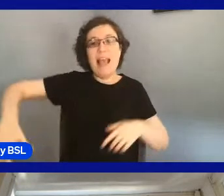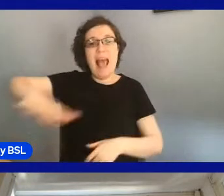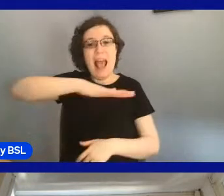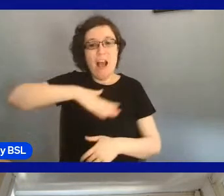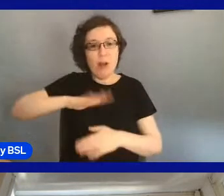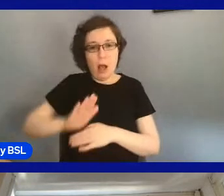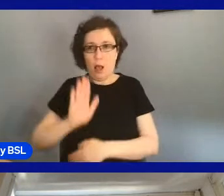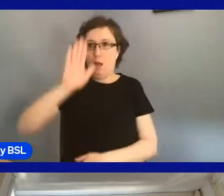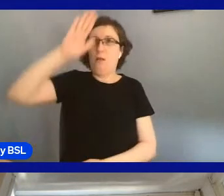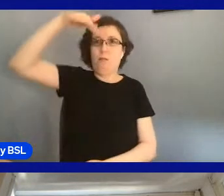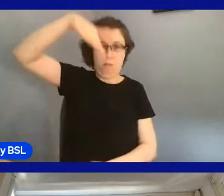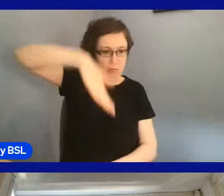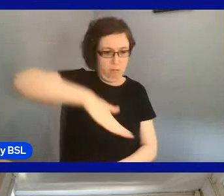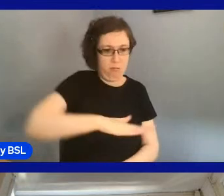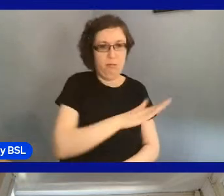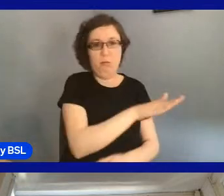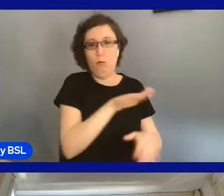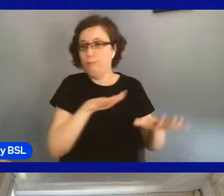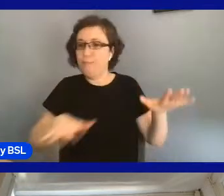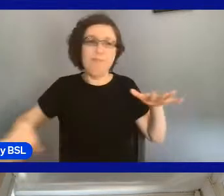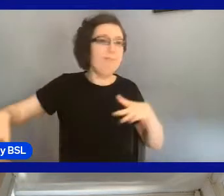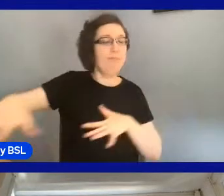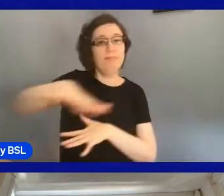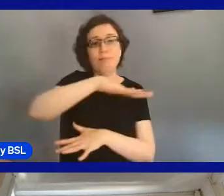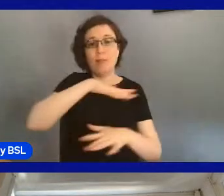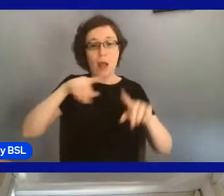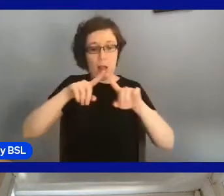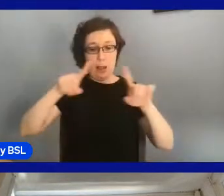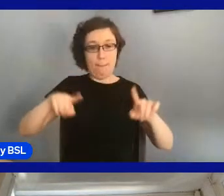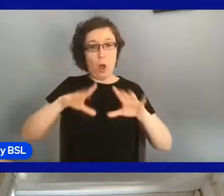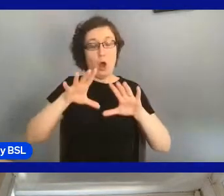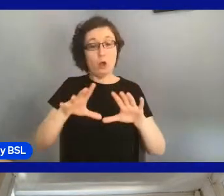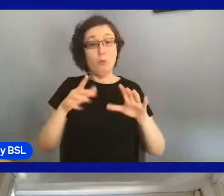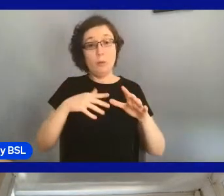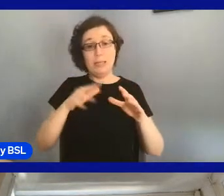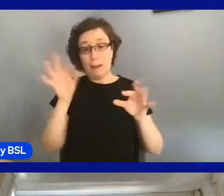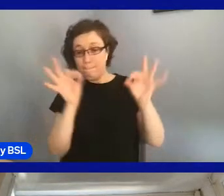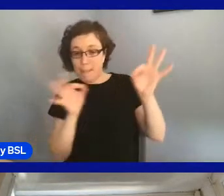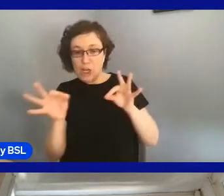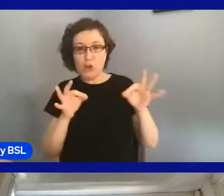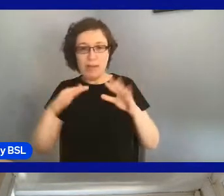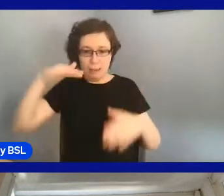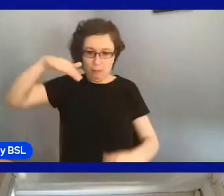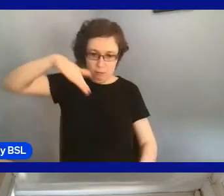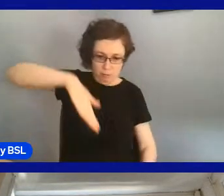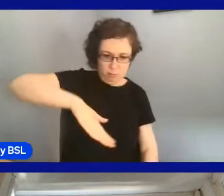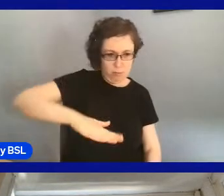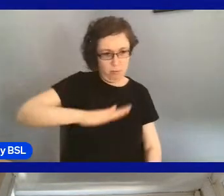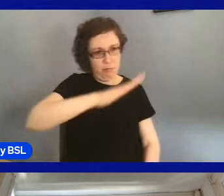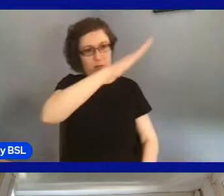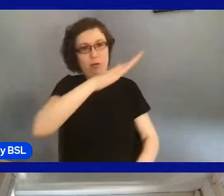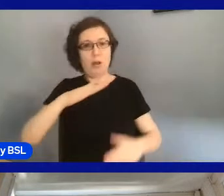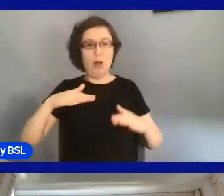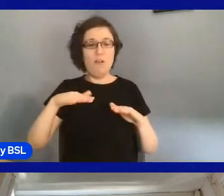in that box was measuring the gradients of dipped curves and it was overwhelmingly the most important thing.